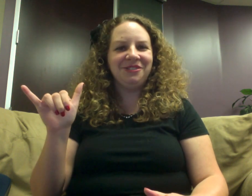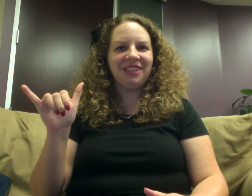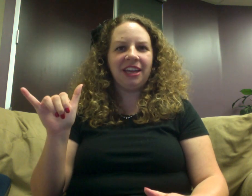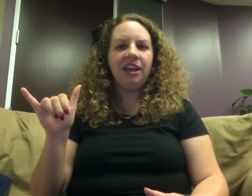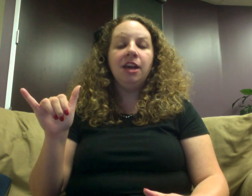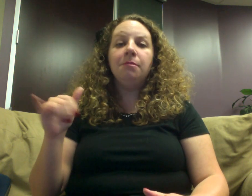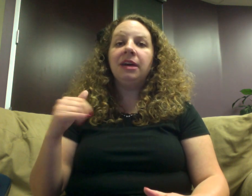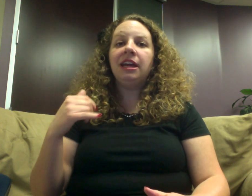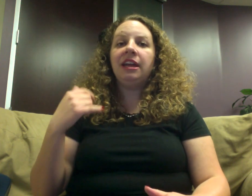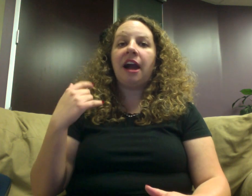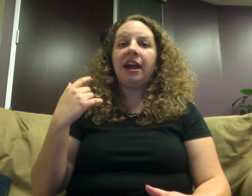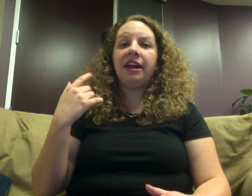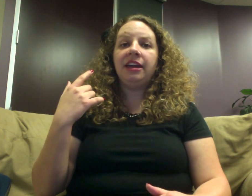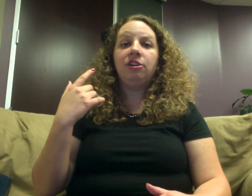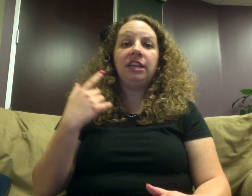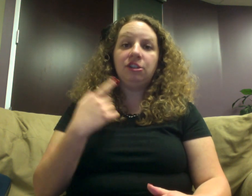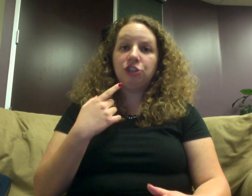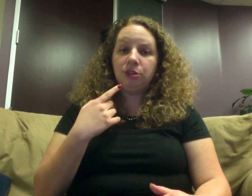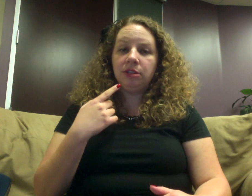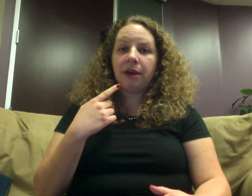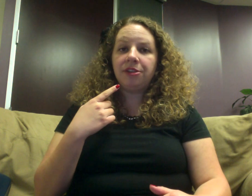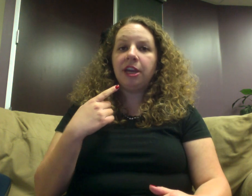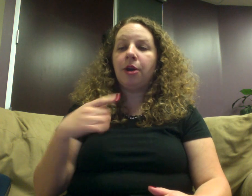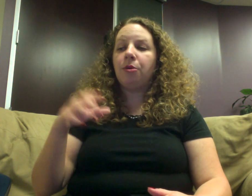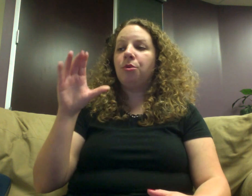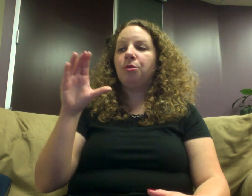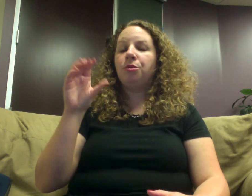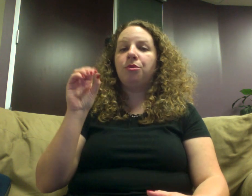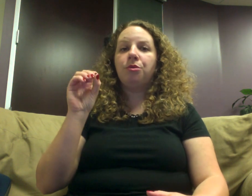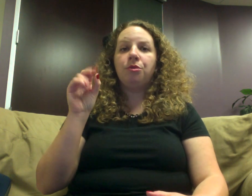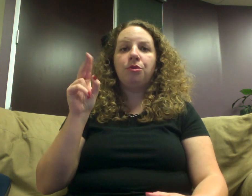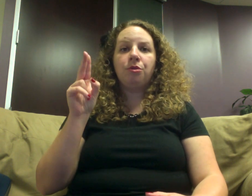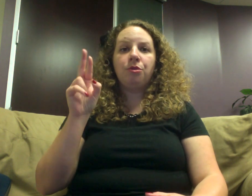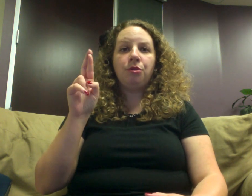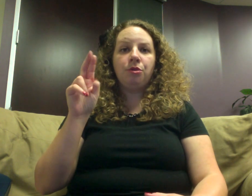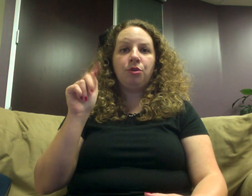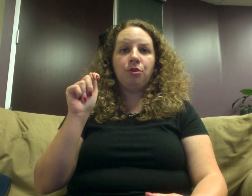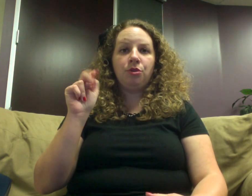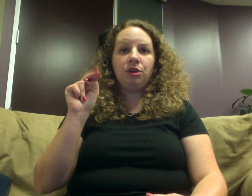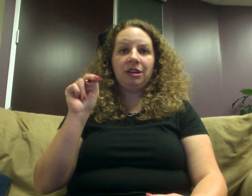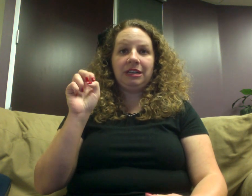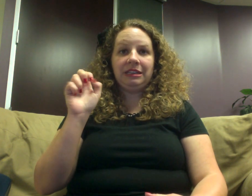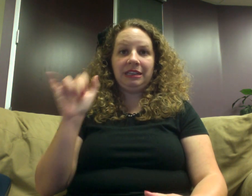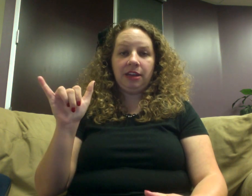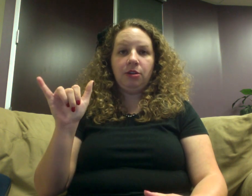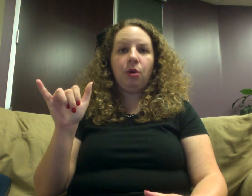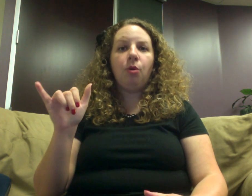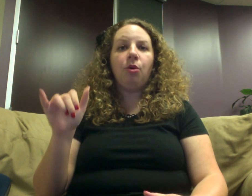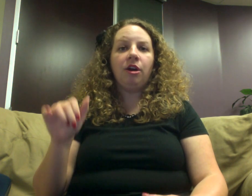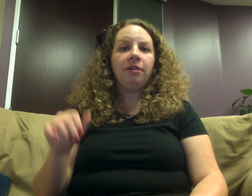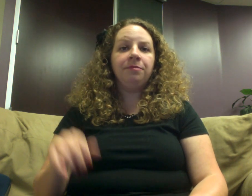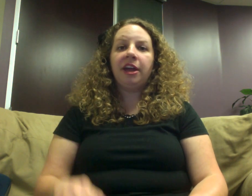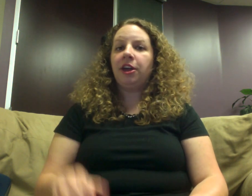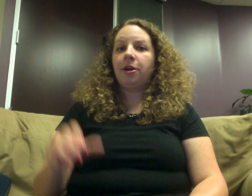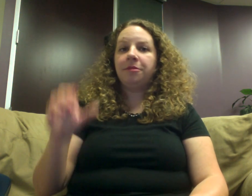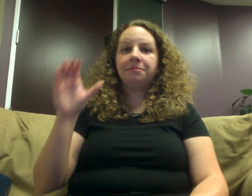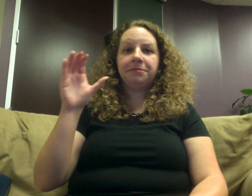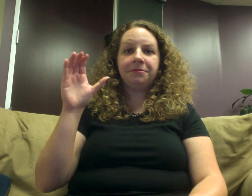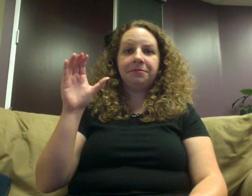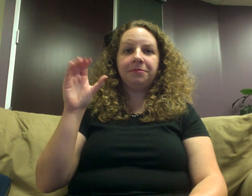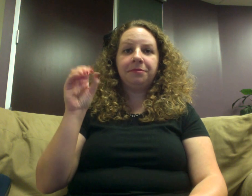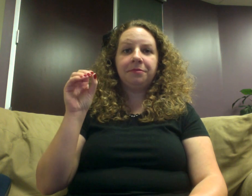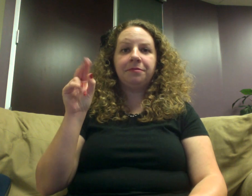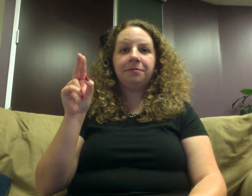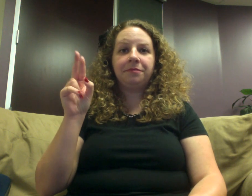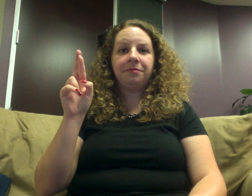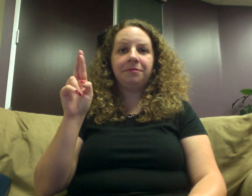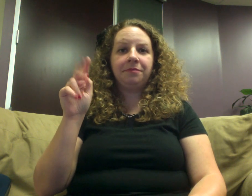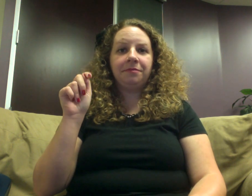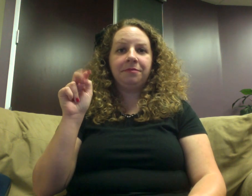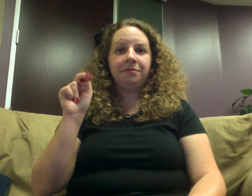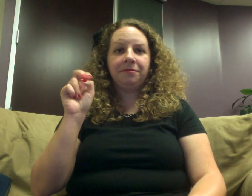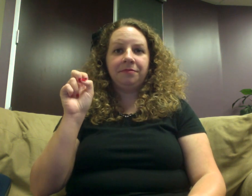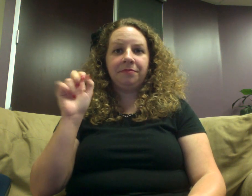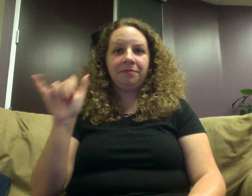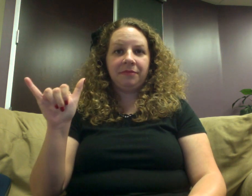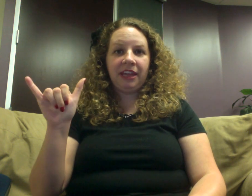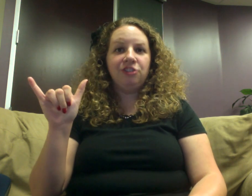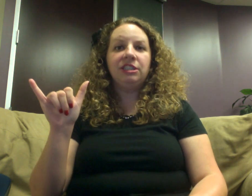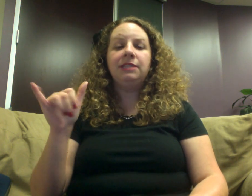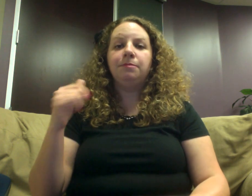as you sign, but I could either choose to mouth it and go or I could go and just sound